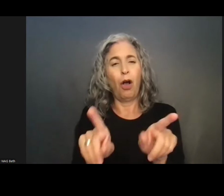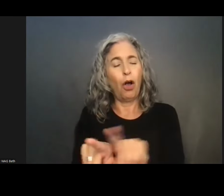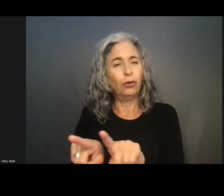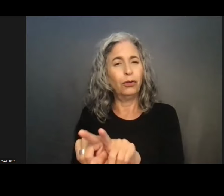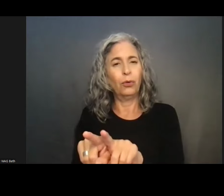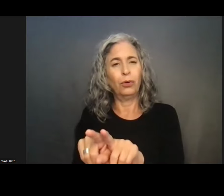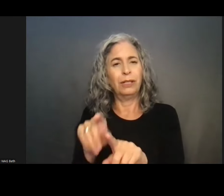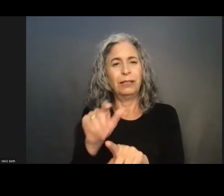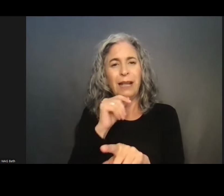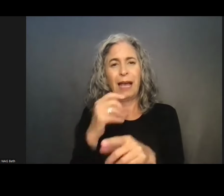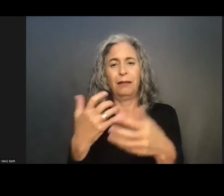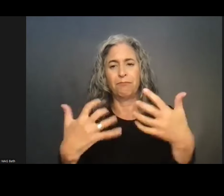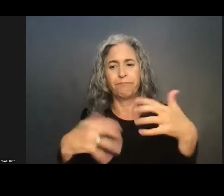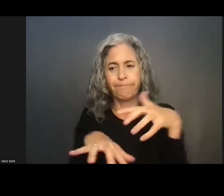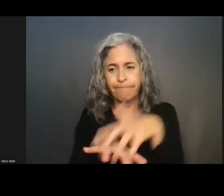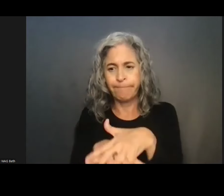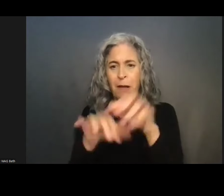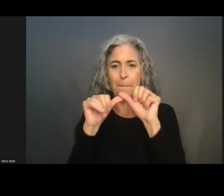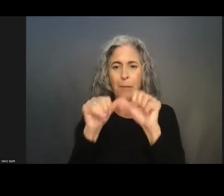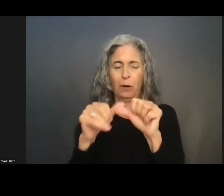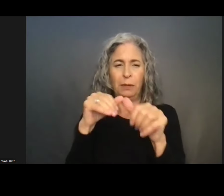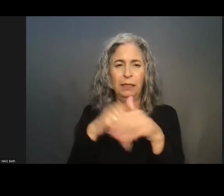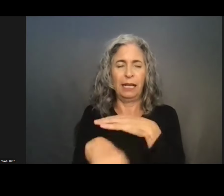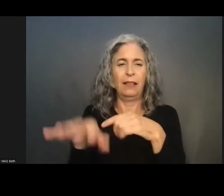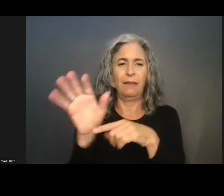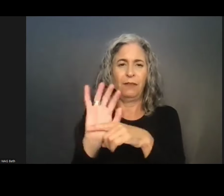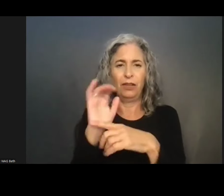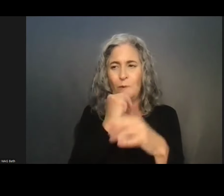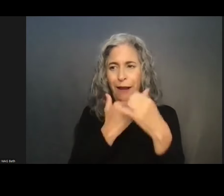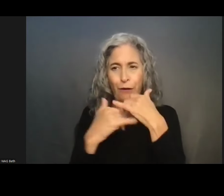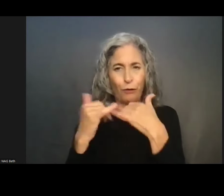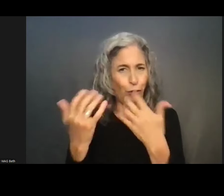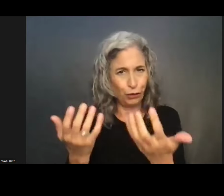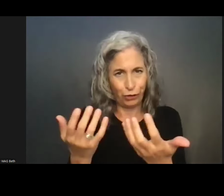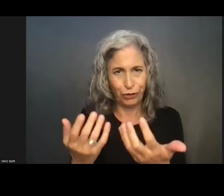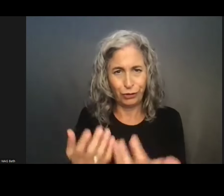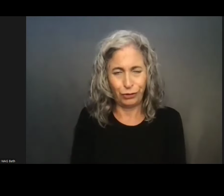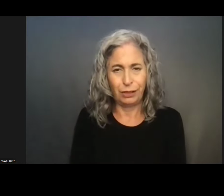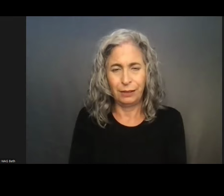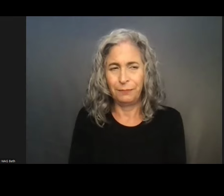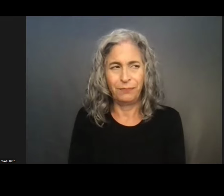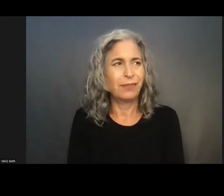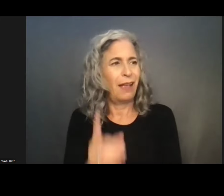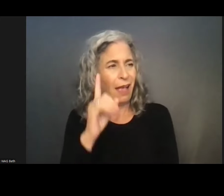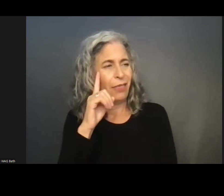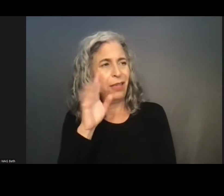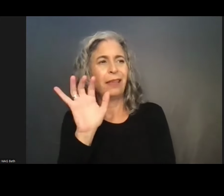burn in permanently into the video errors. >> MALCOLM MIESTRELL: I think that's a great point